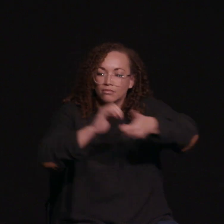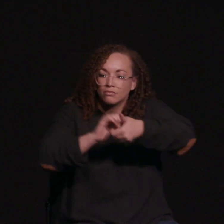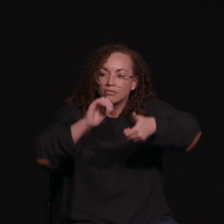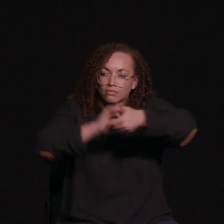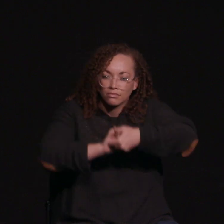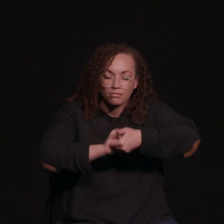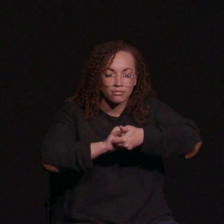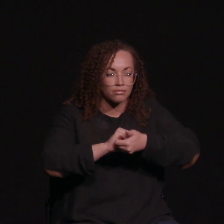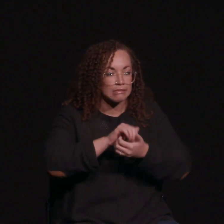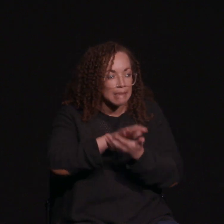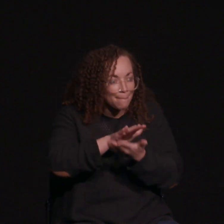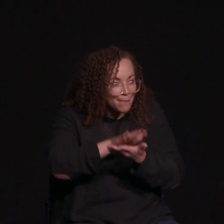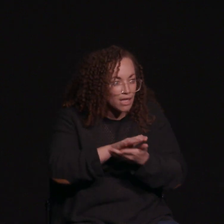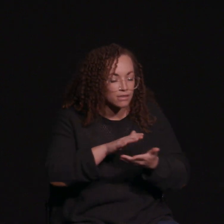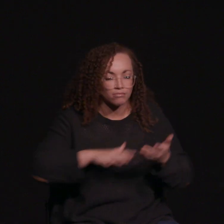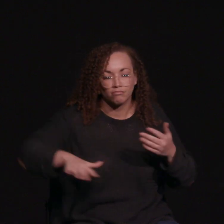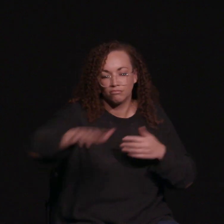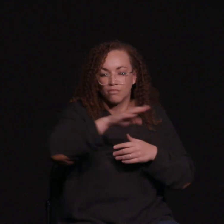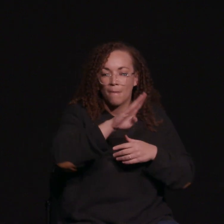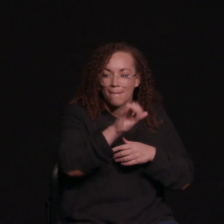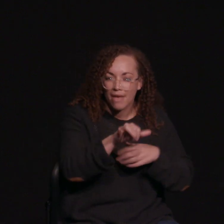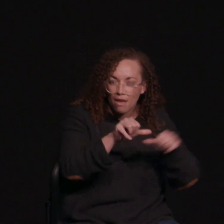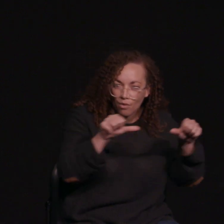across the Bay--around the Bay and across the country.